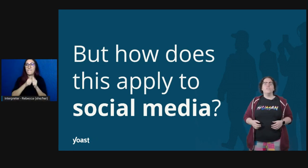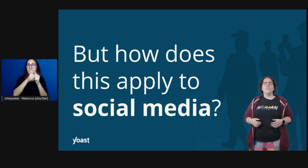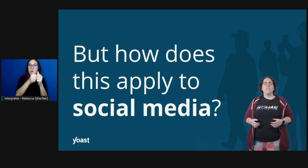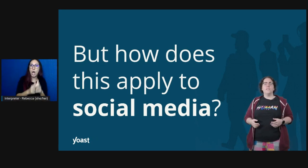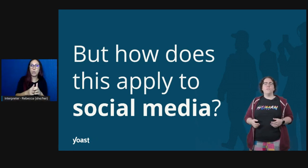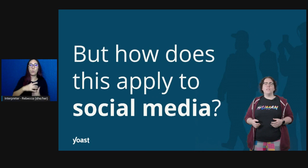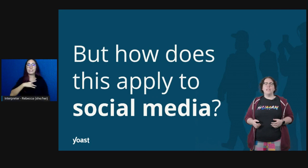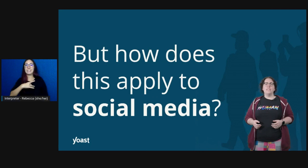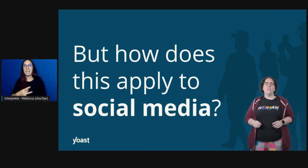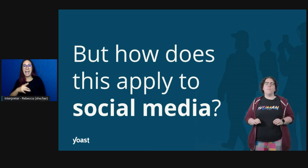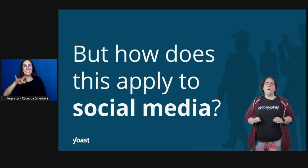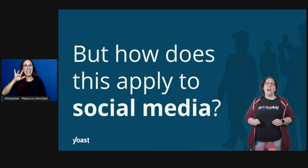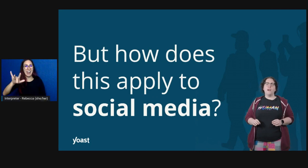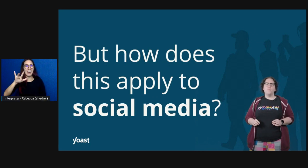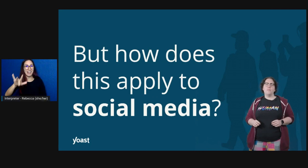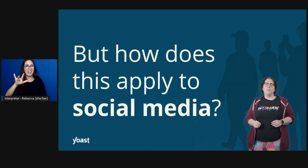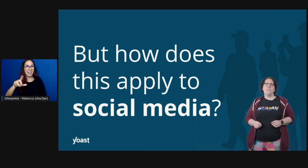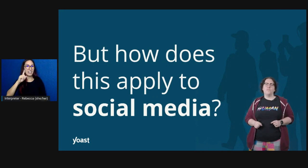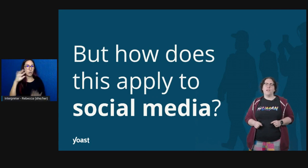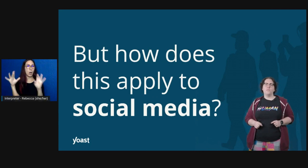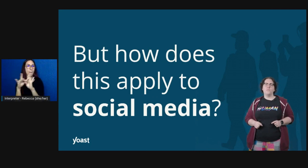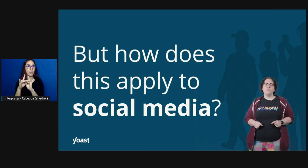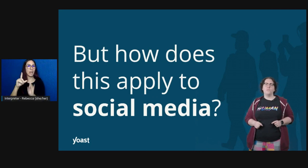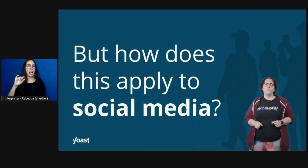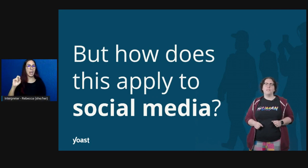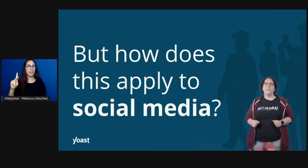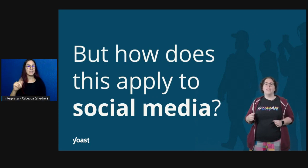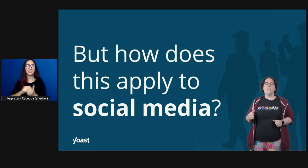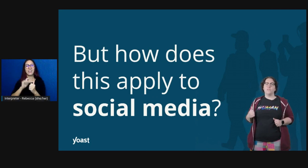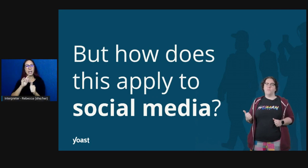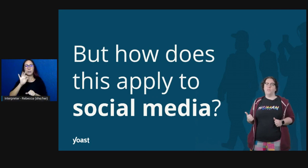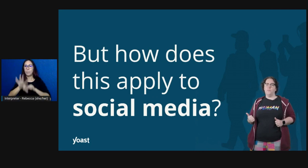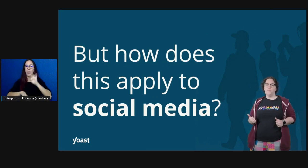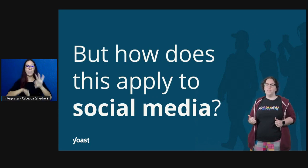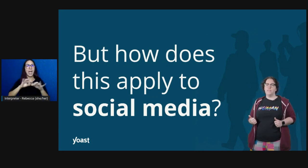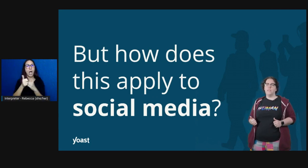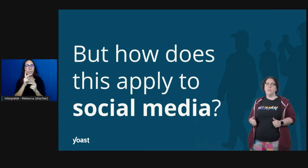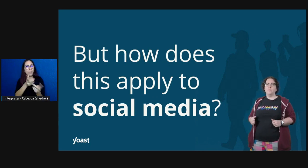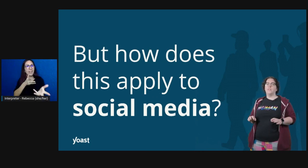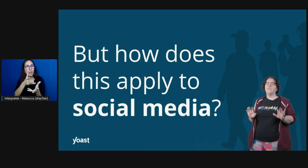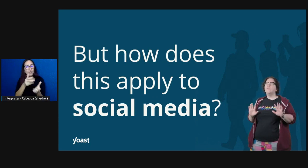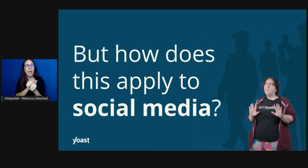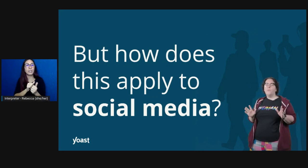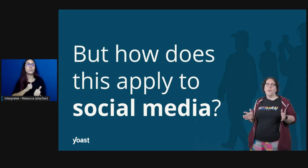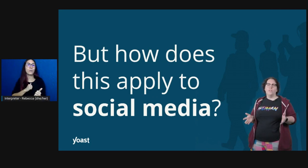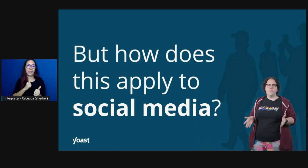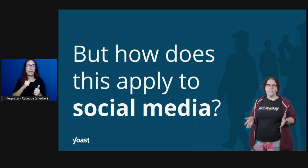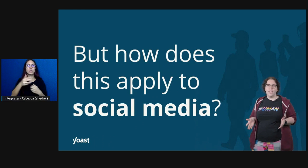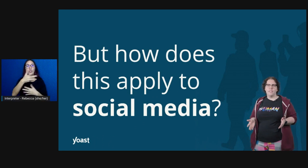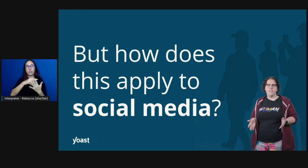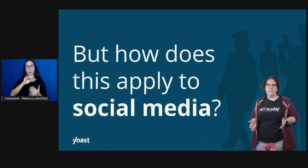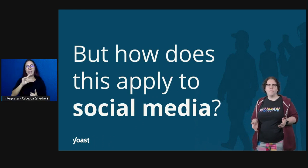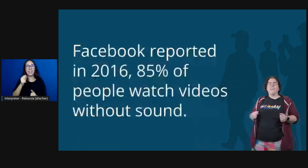Just to give you an idea about how people interact with social media here’s some fun numbers because we all love stats.